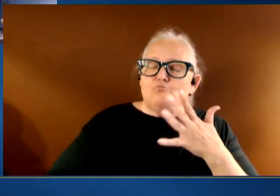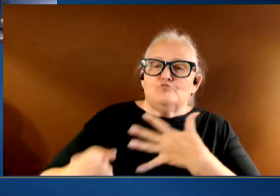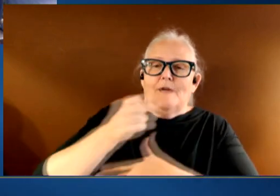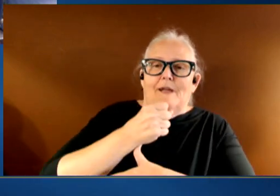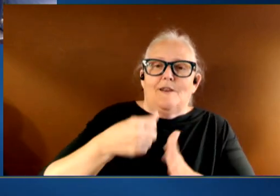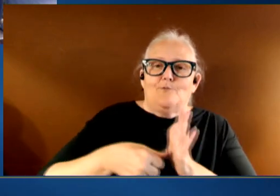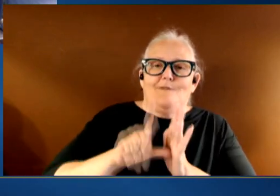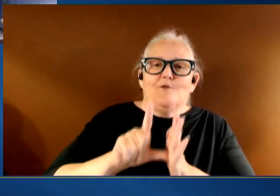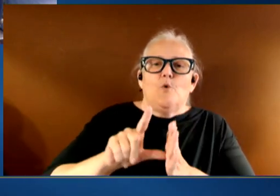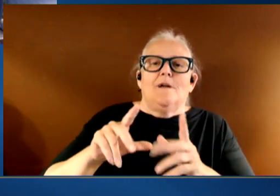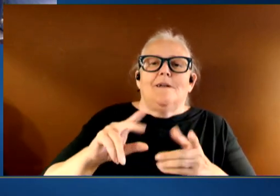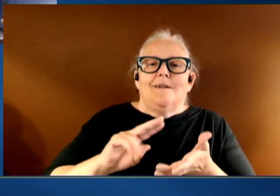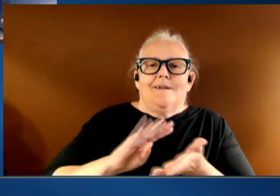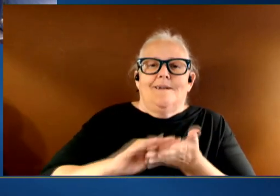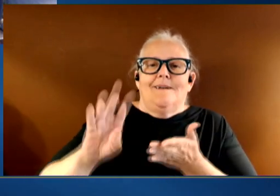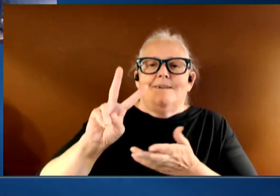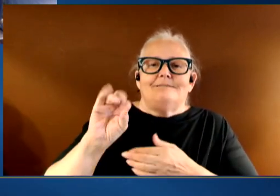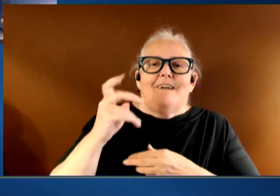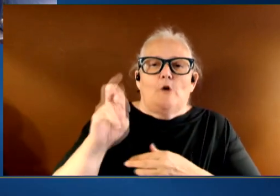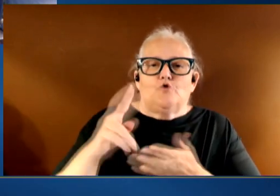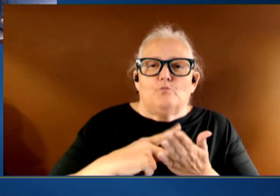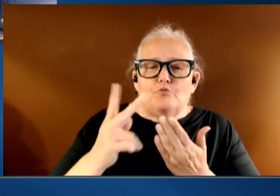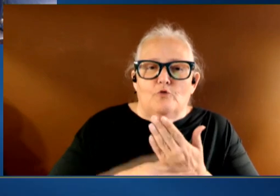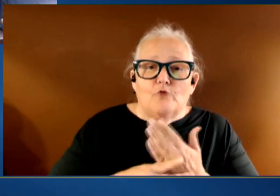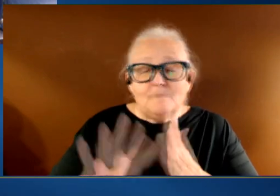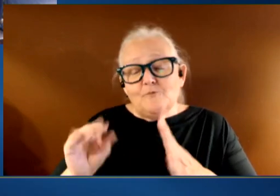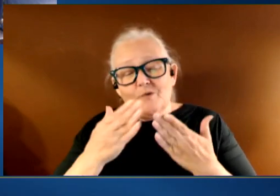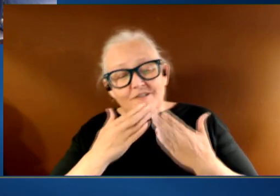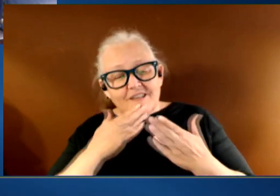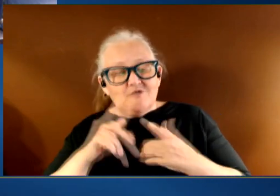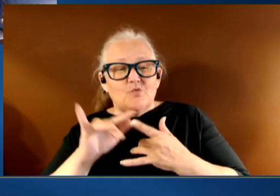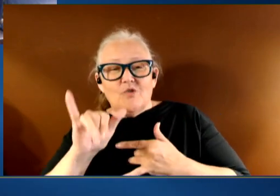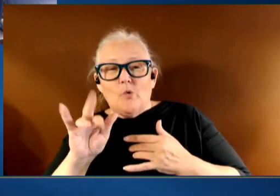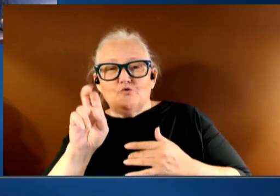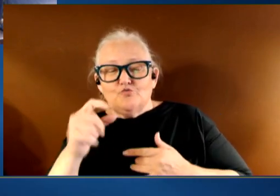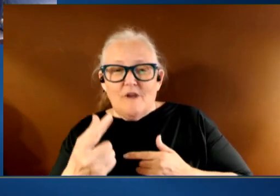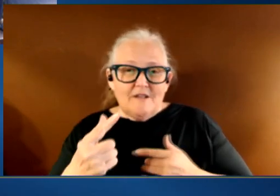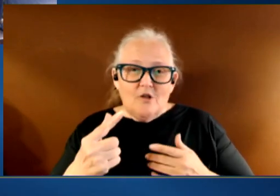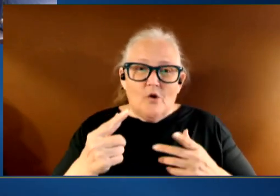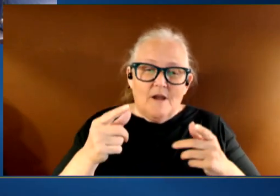through the Centers of Excellence in Regulatory Science and Innovation, or CERSI. The agency